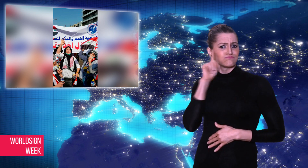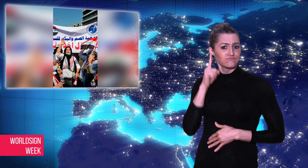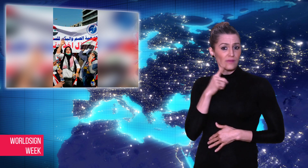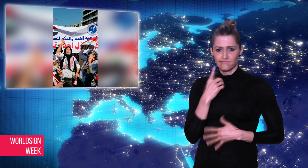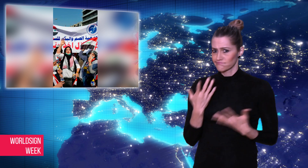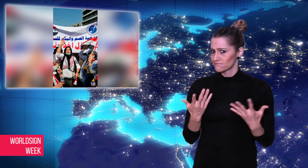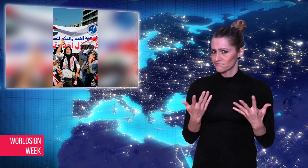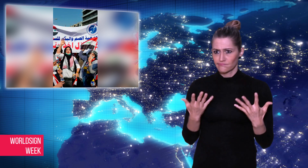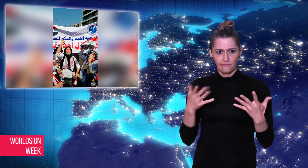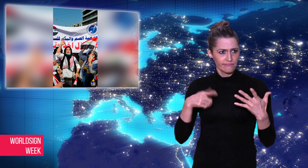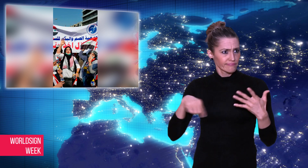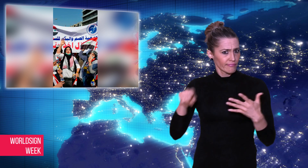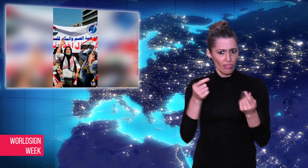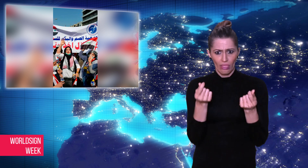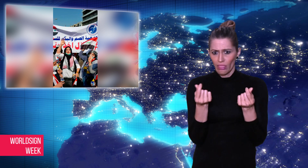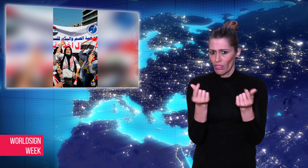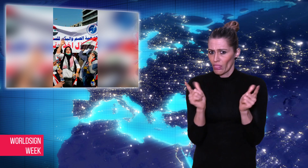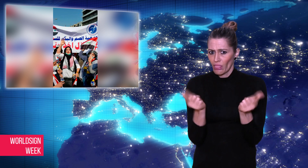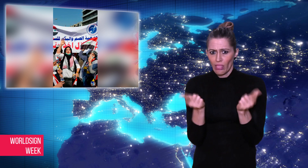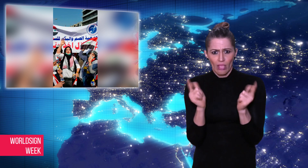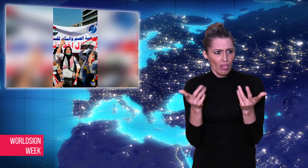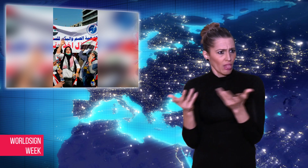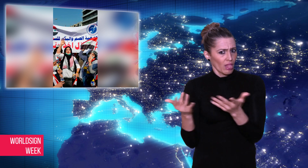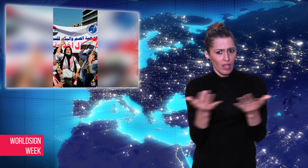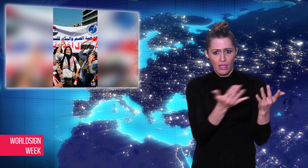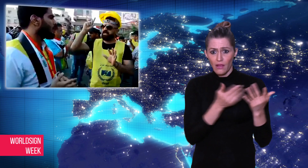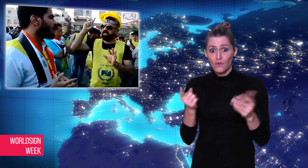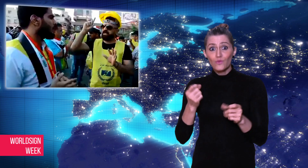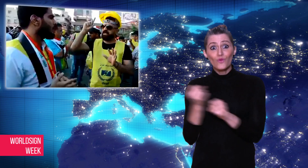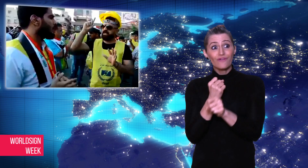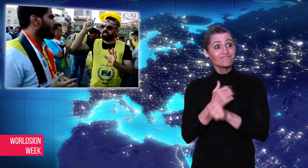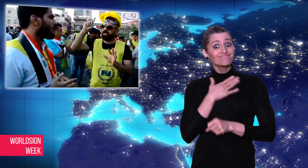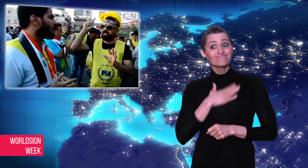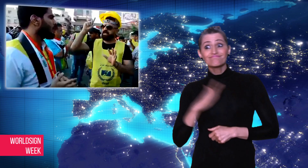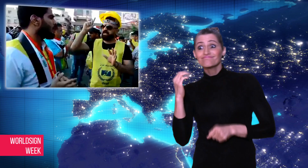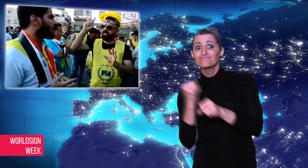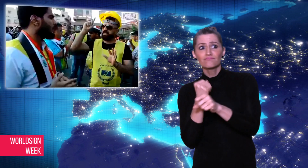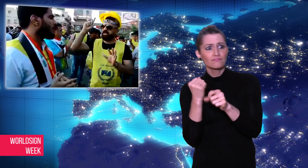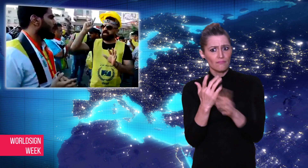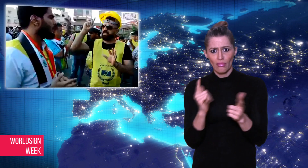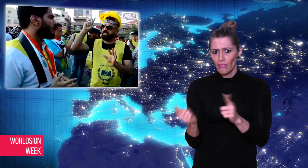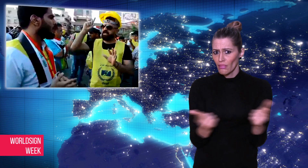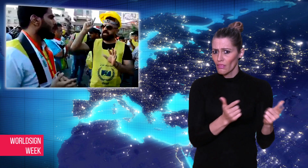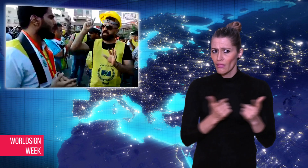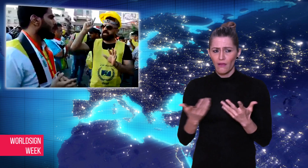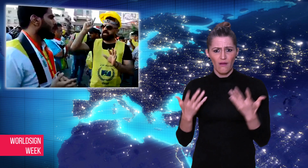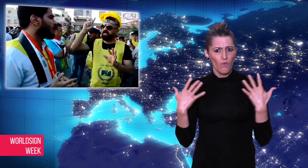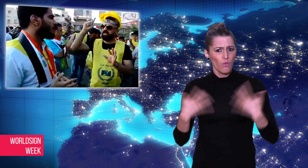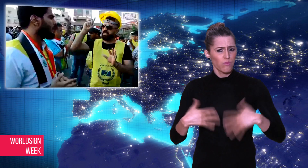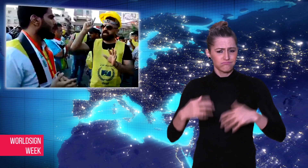making it difficult to find jobs.